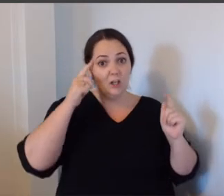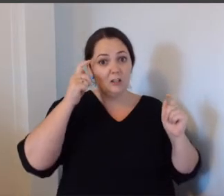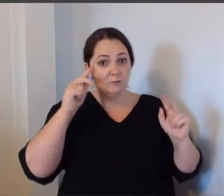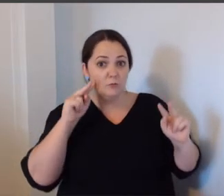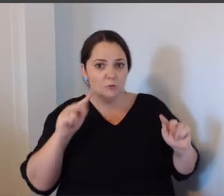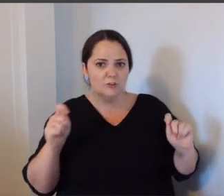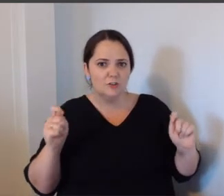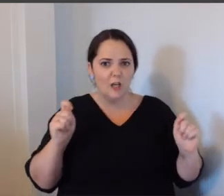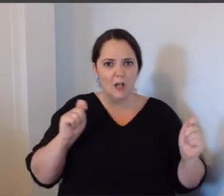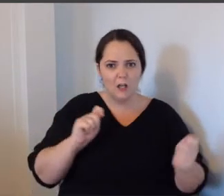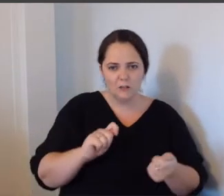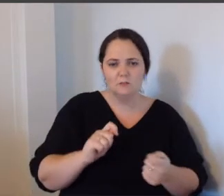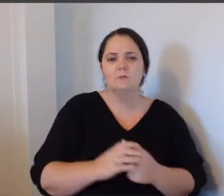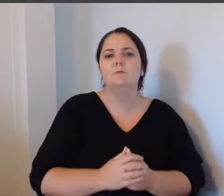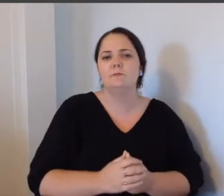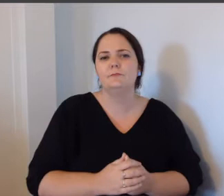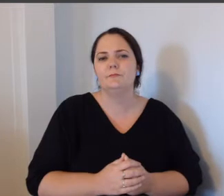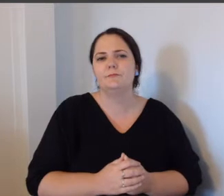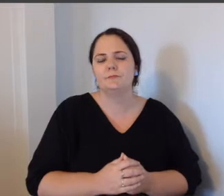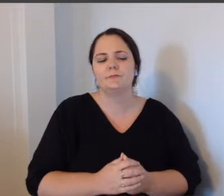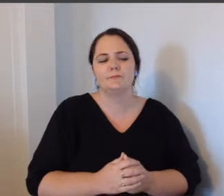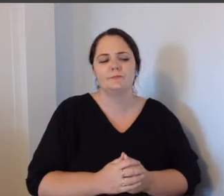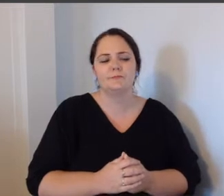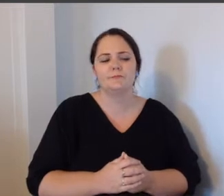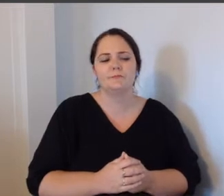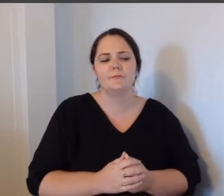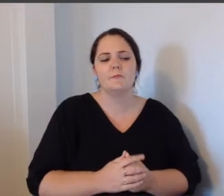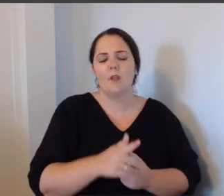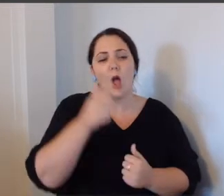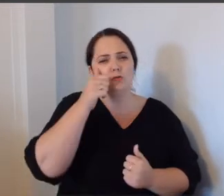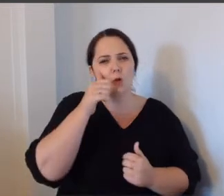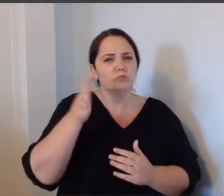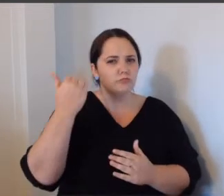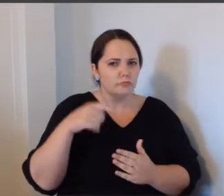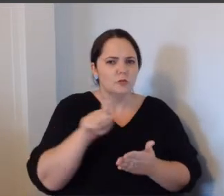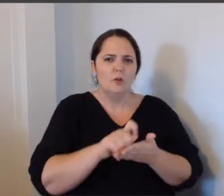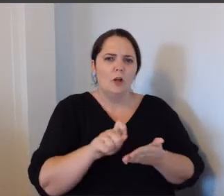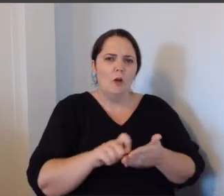a time when there was a lessening role of theology and the Church. Now, while